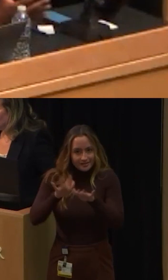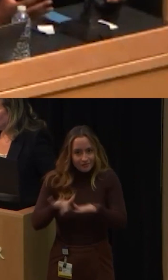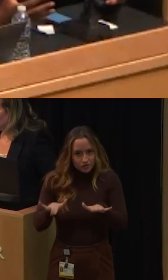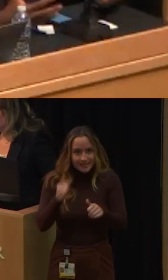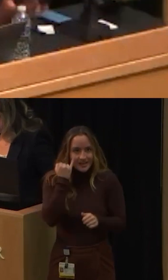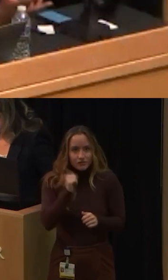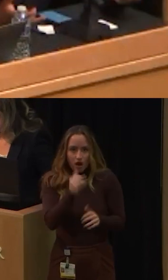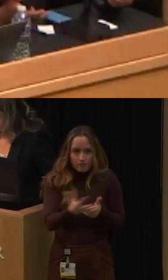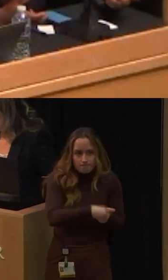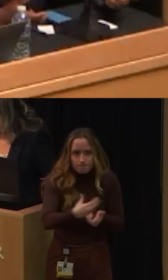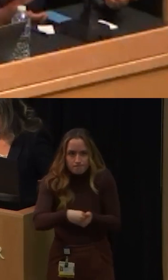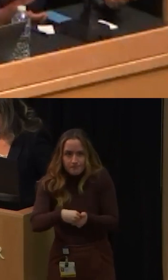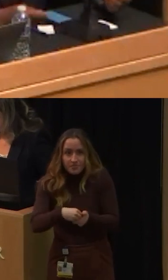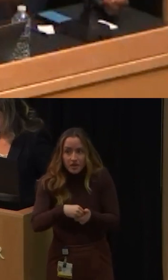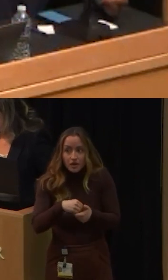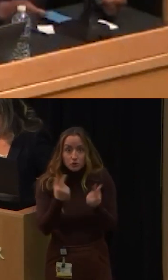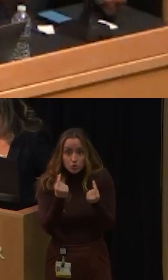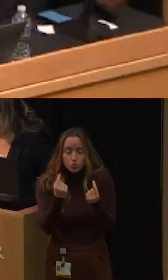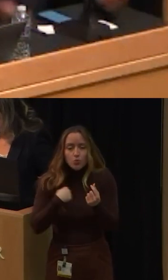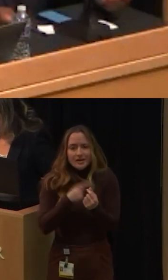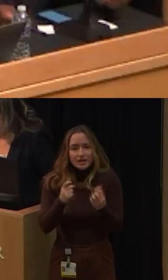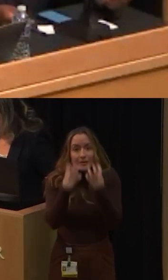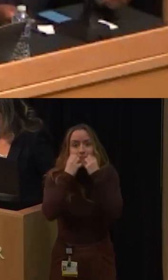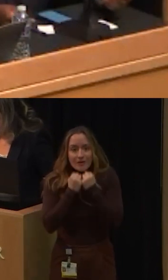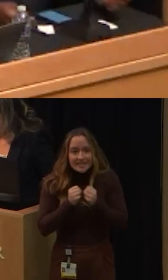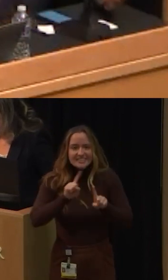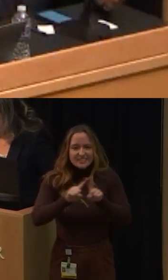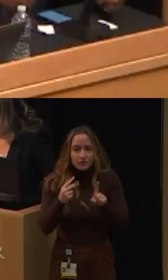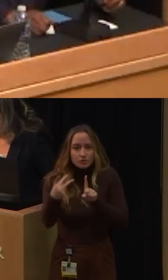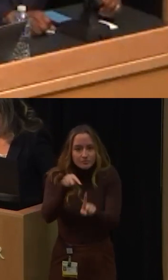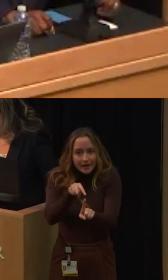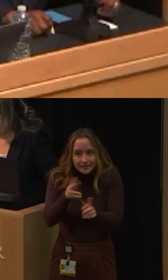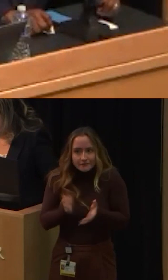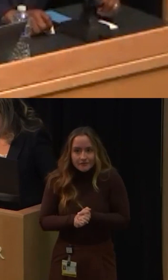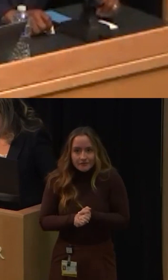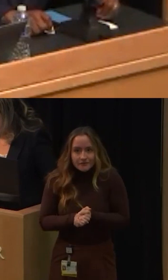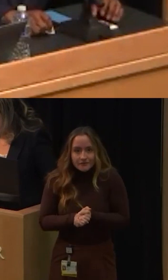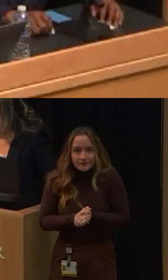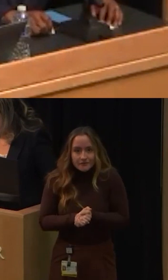is to embrace different perspectives, to do the work to create economic growth.